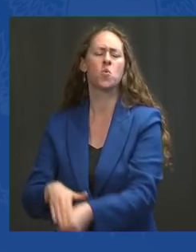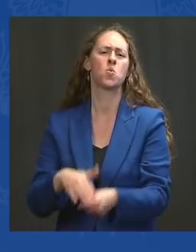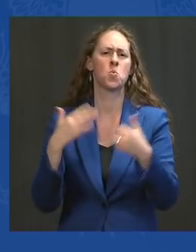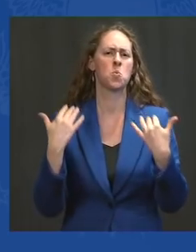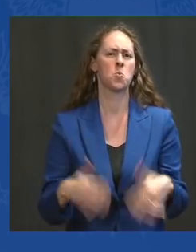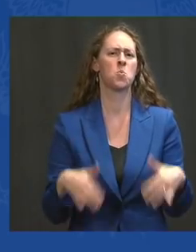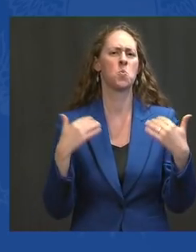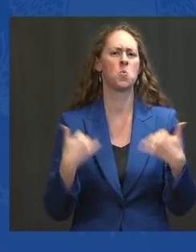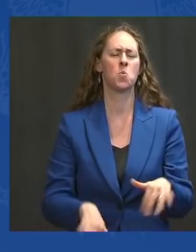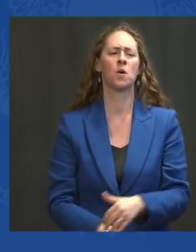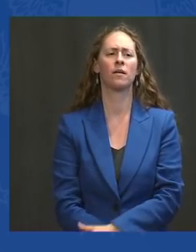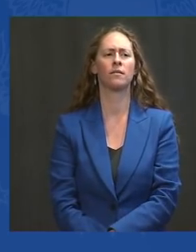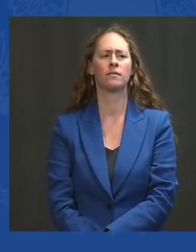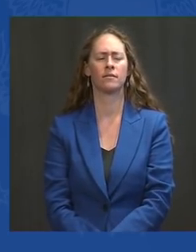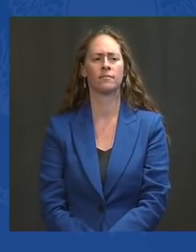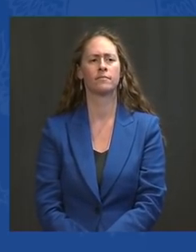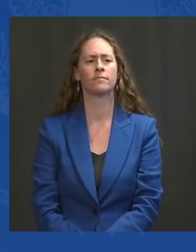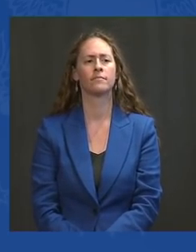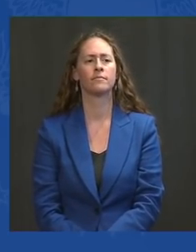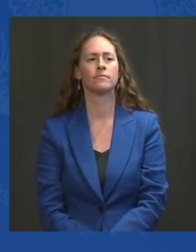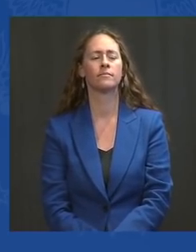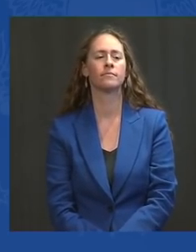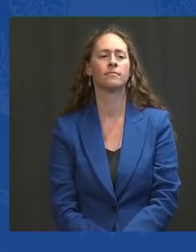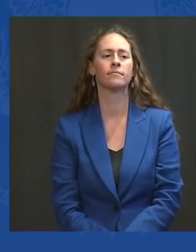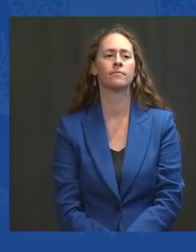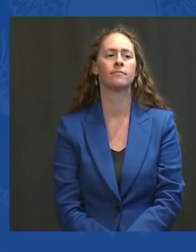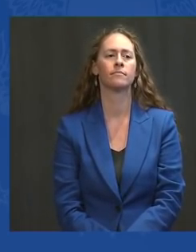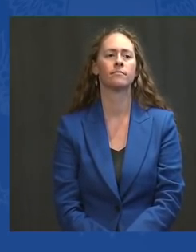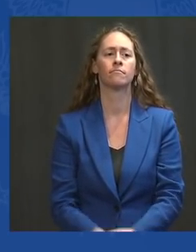is doubling its size in enforcement staff.